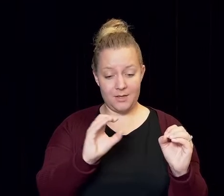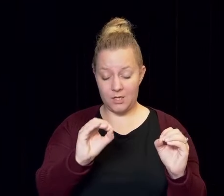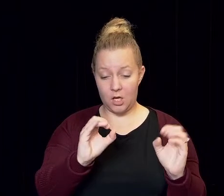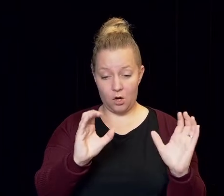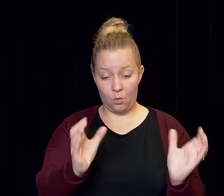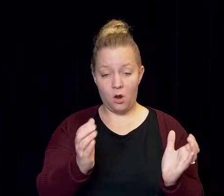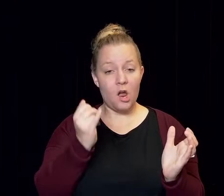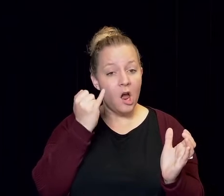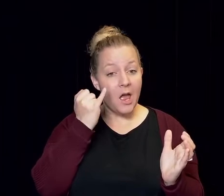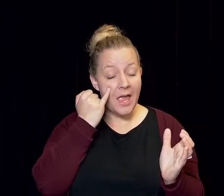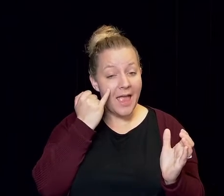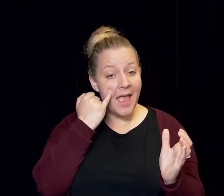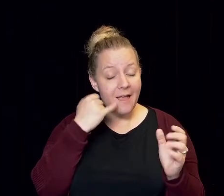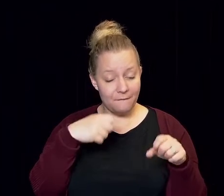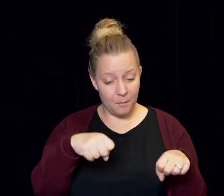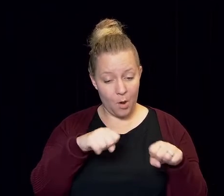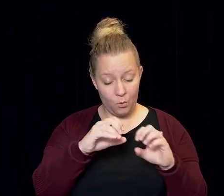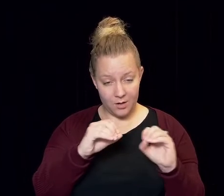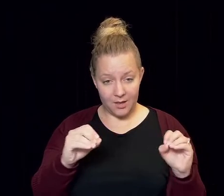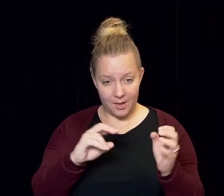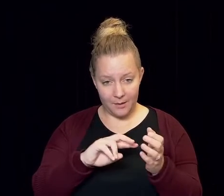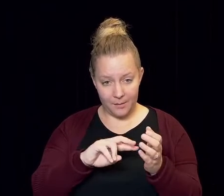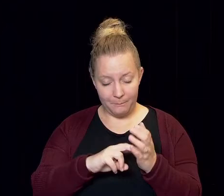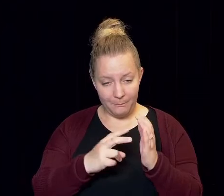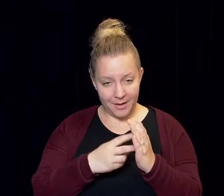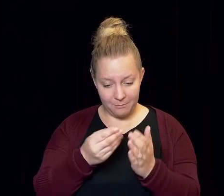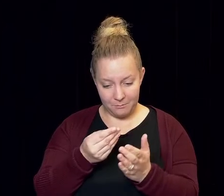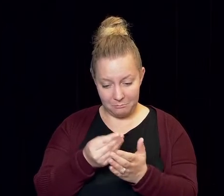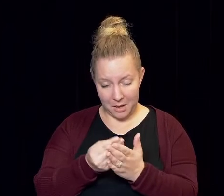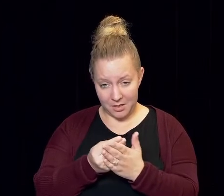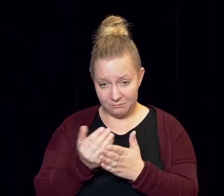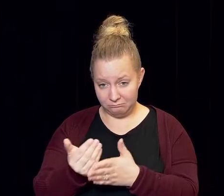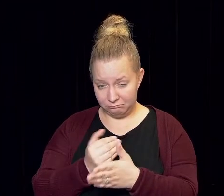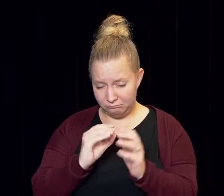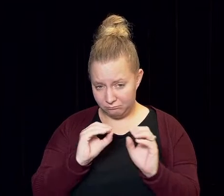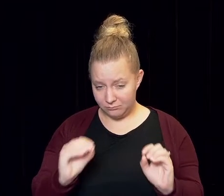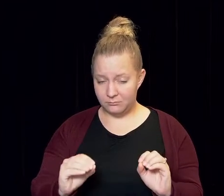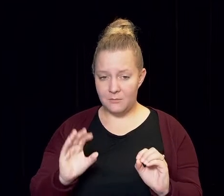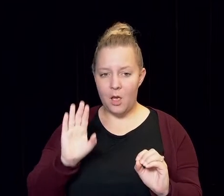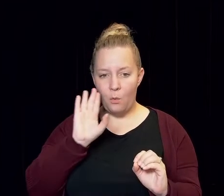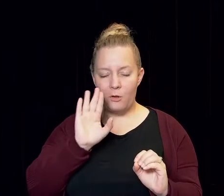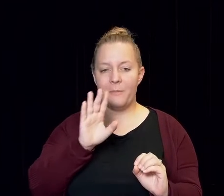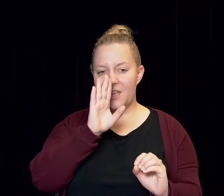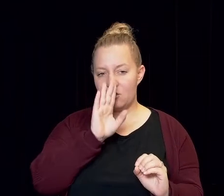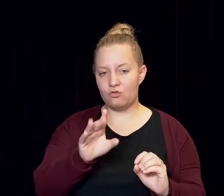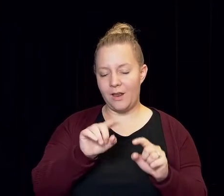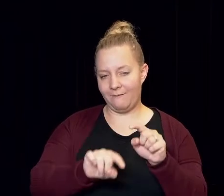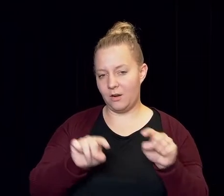mow any lawns, I have 0 money earned that it is going to be a direct variation equation.